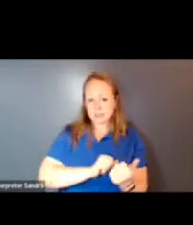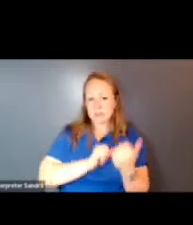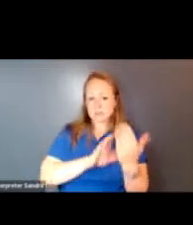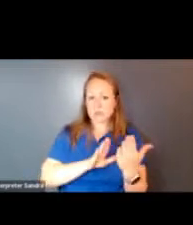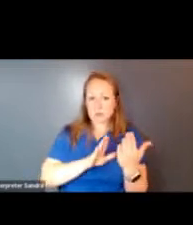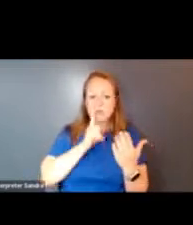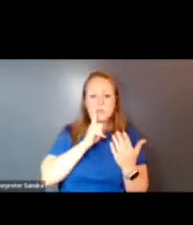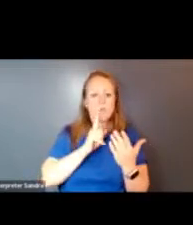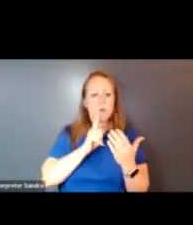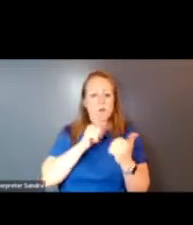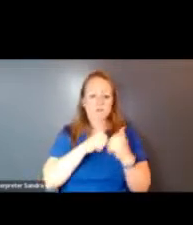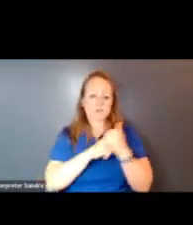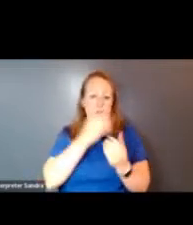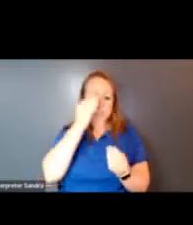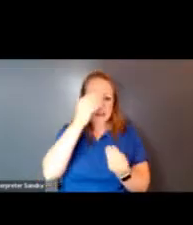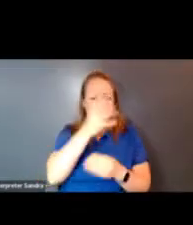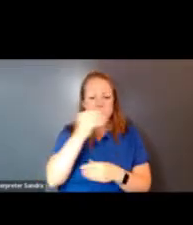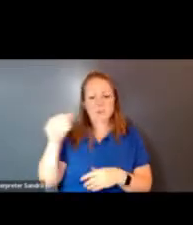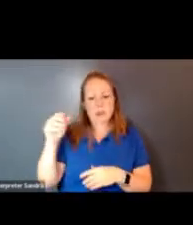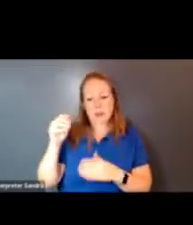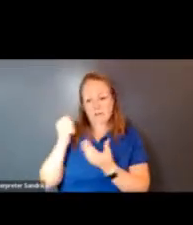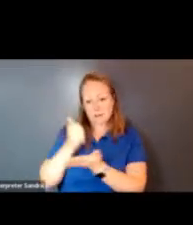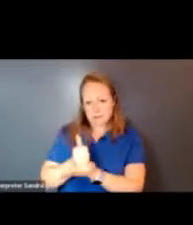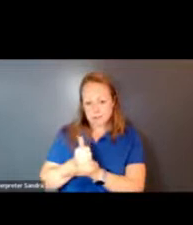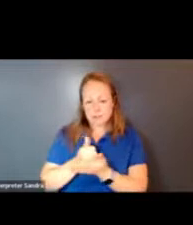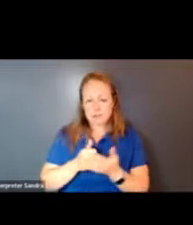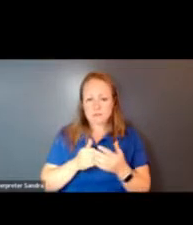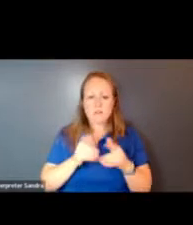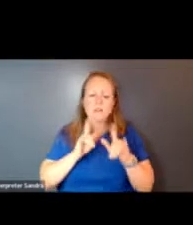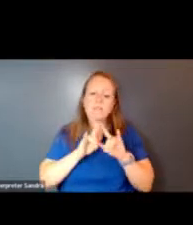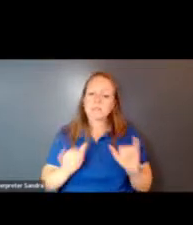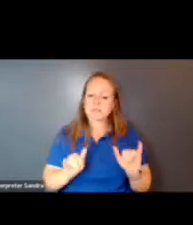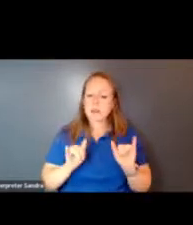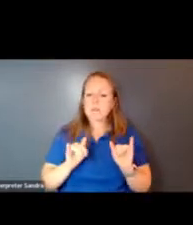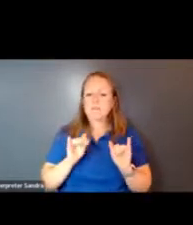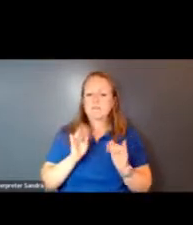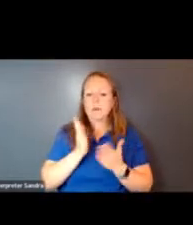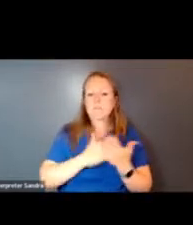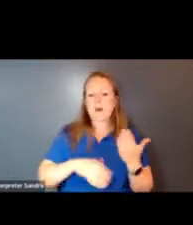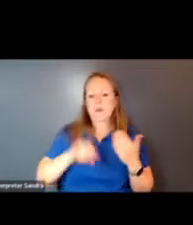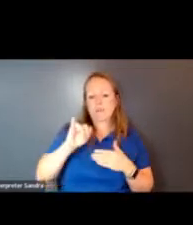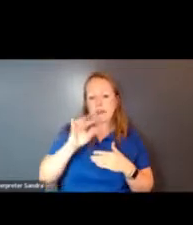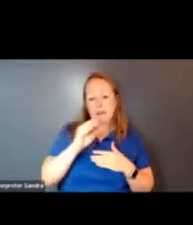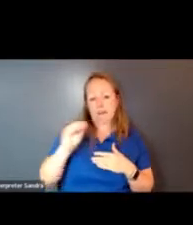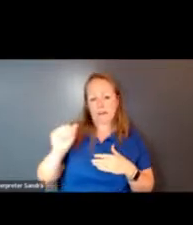information and assistance. But I'll note that as part of the information and assistance initiative that we've really worked on at Applied self